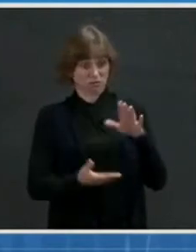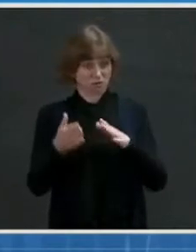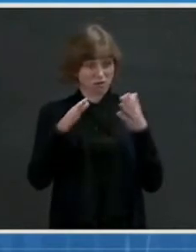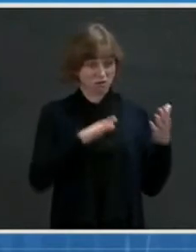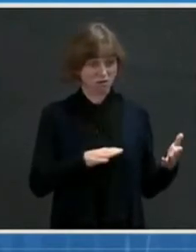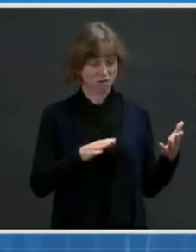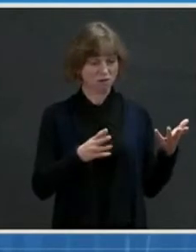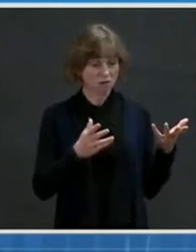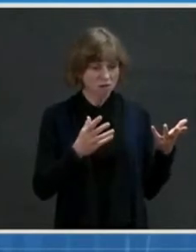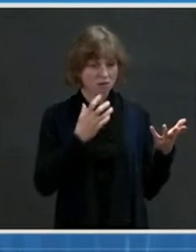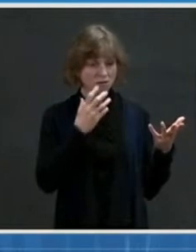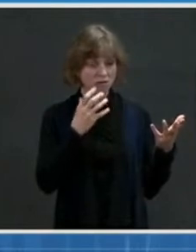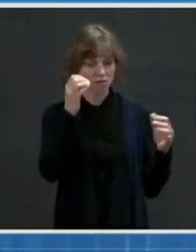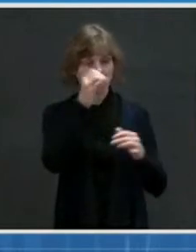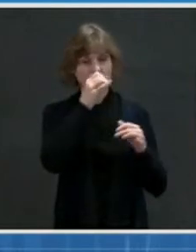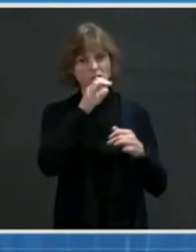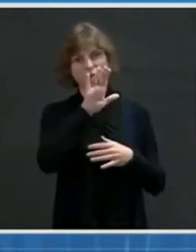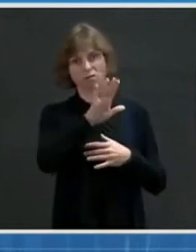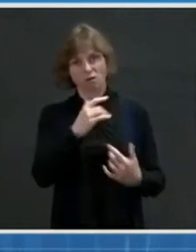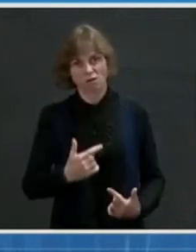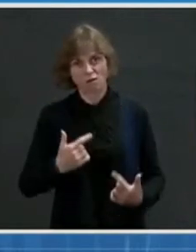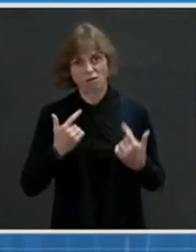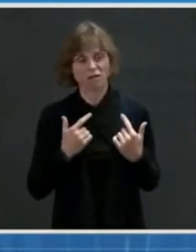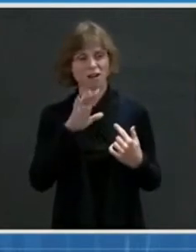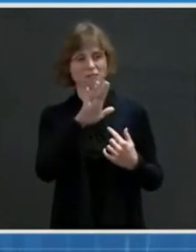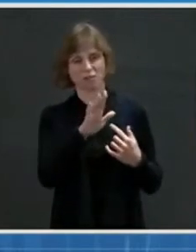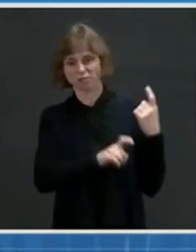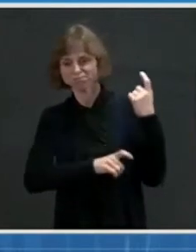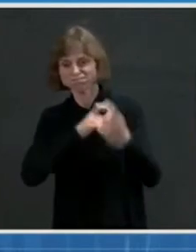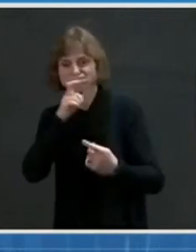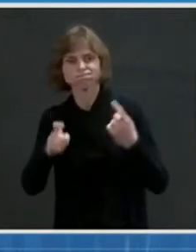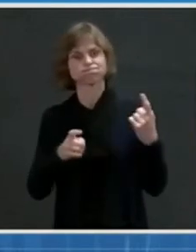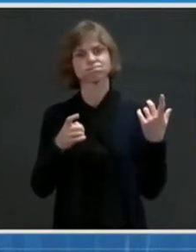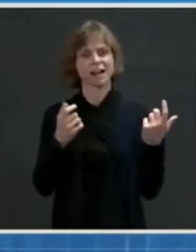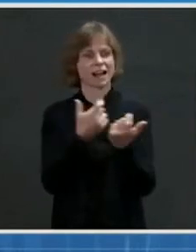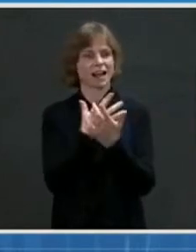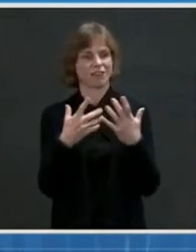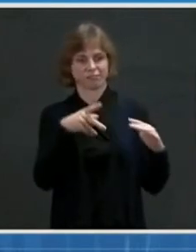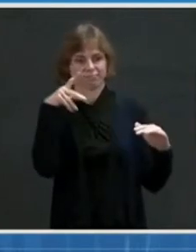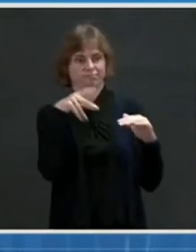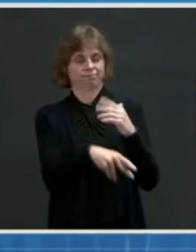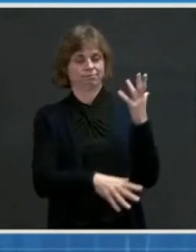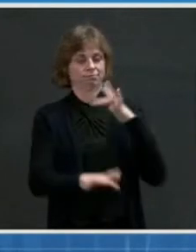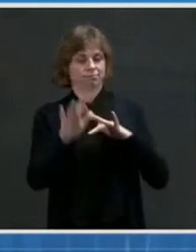LIVES TO THIS PANDEMIC. EVERYONE LOST IS SOMEONE WHOSE